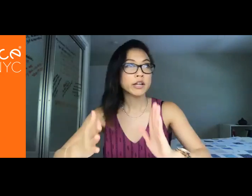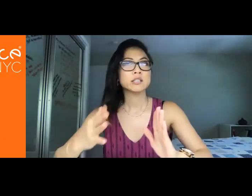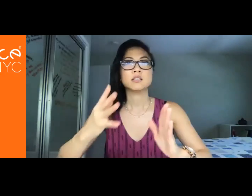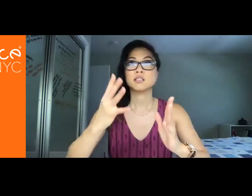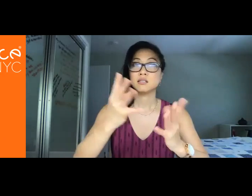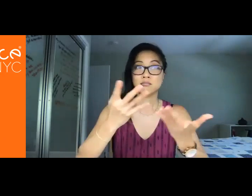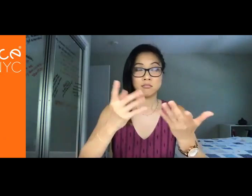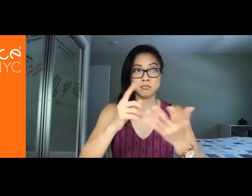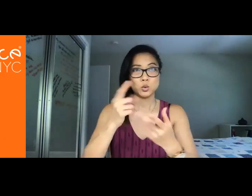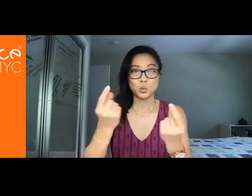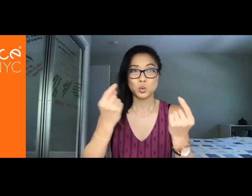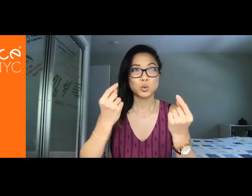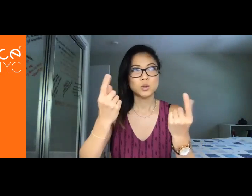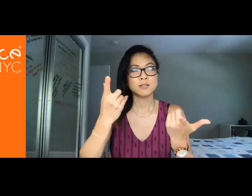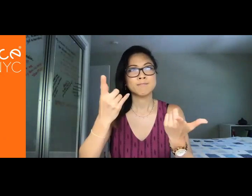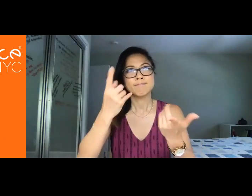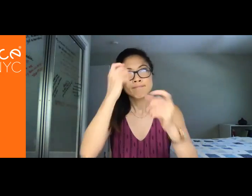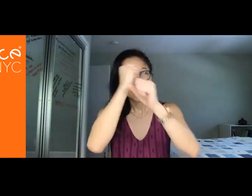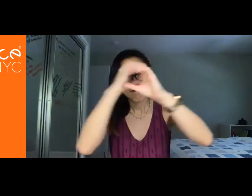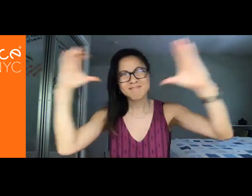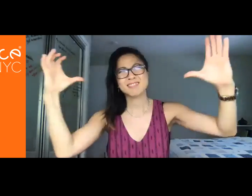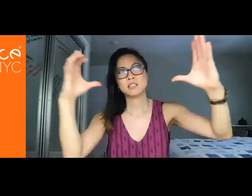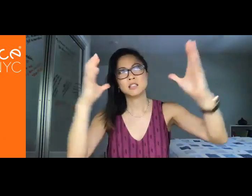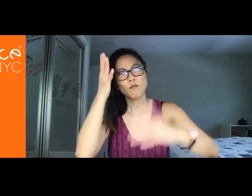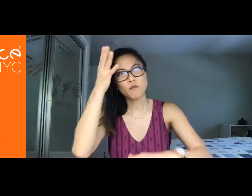their bodies on the line to ensure our care and protection